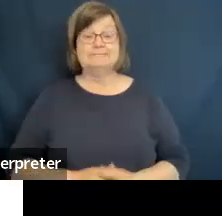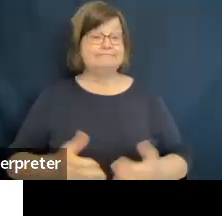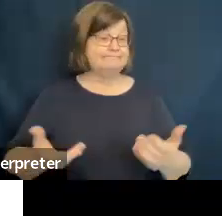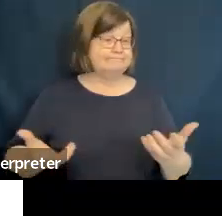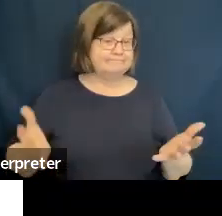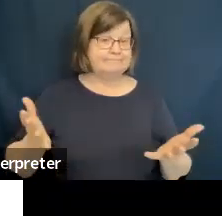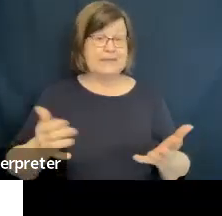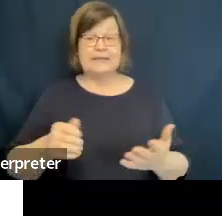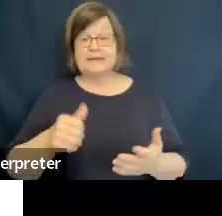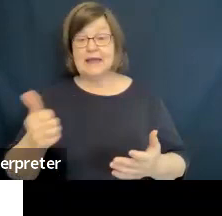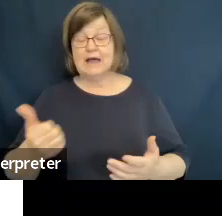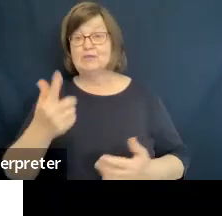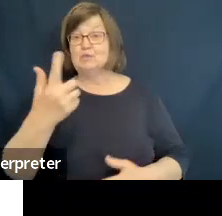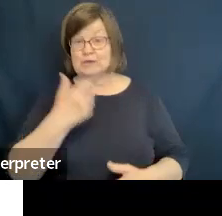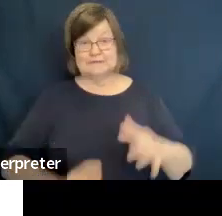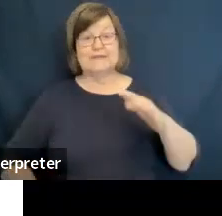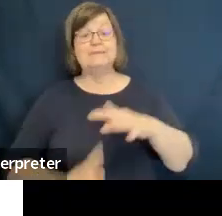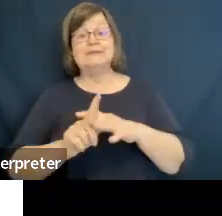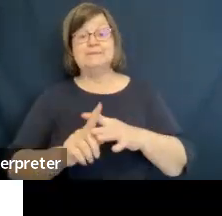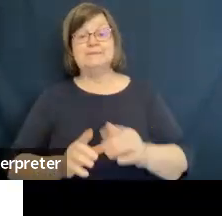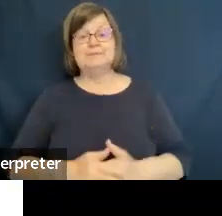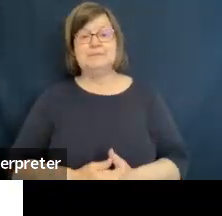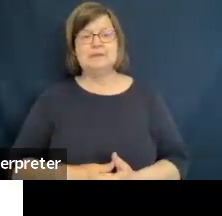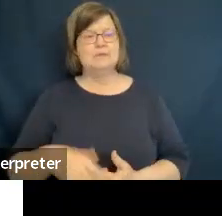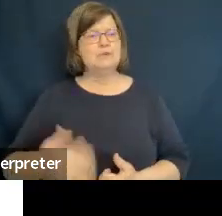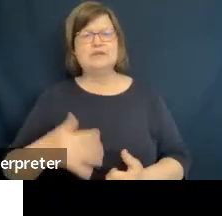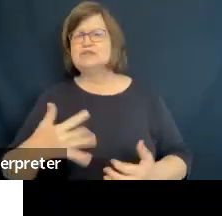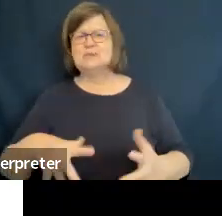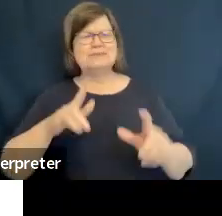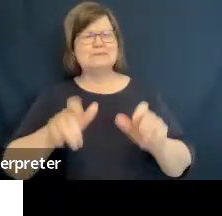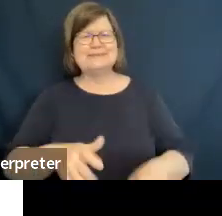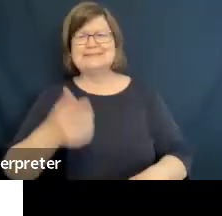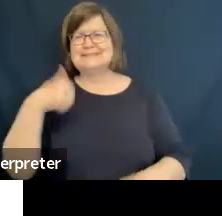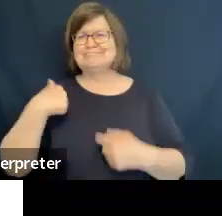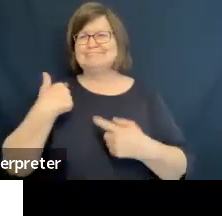another question came in. So much has been tested already in the last year or more. You are using